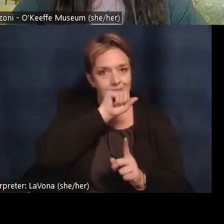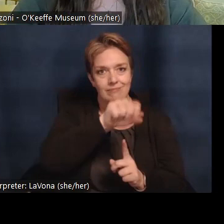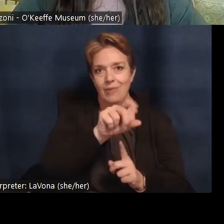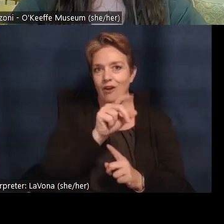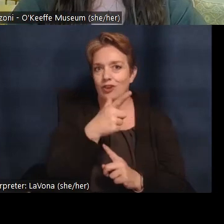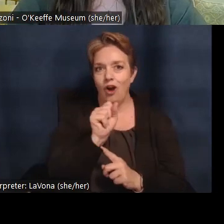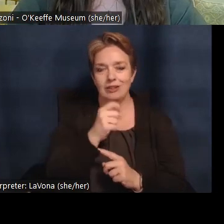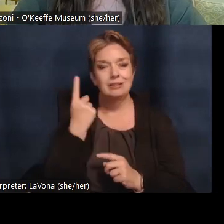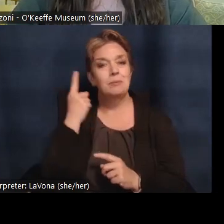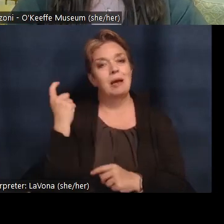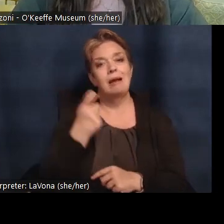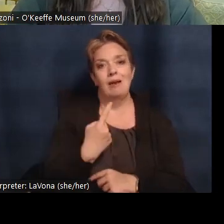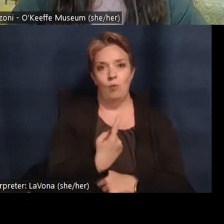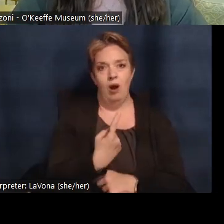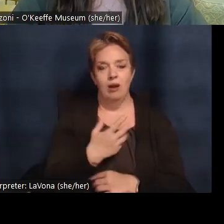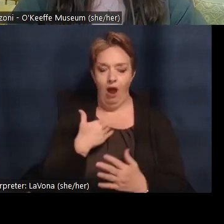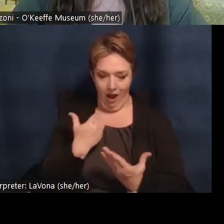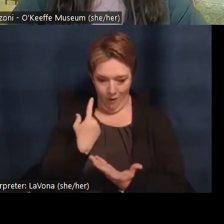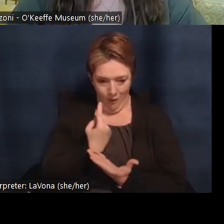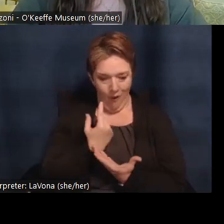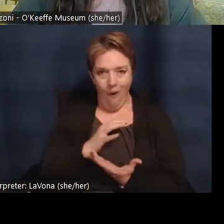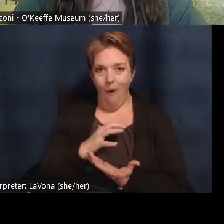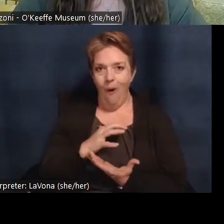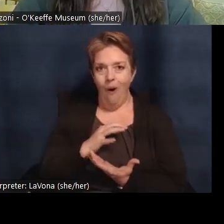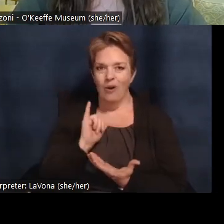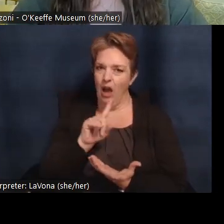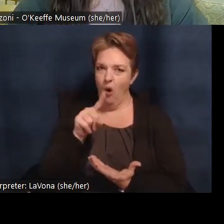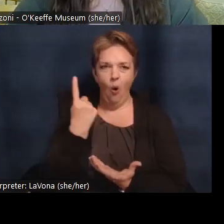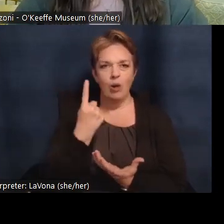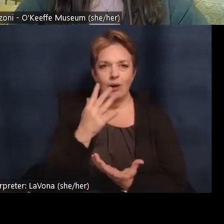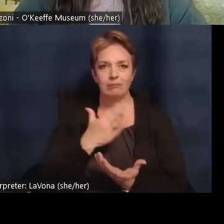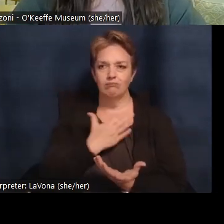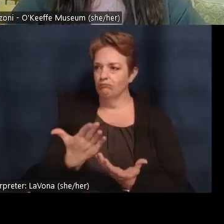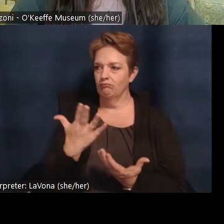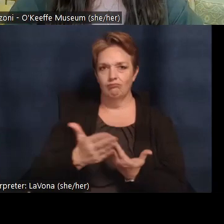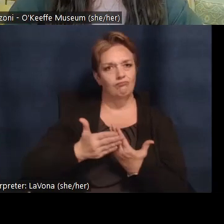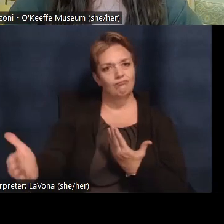and once she had one Chow Chow, that was the only dog breed she had for the rest of her life.